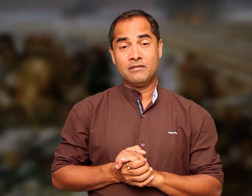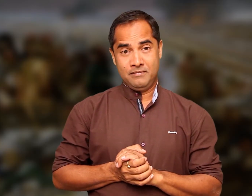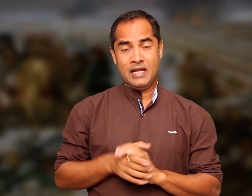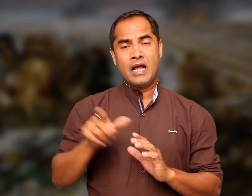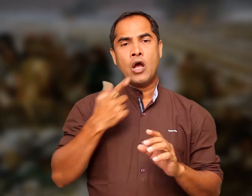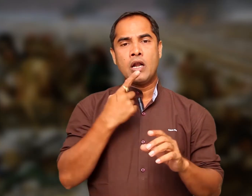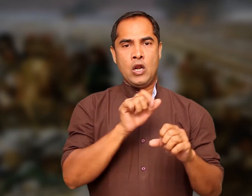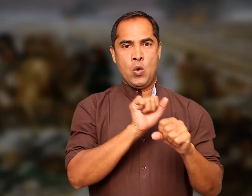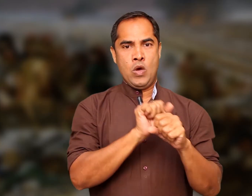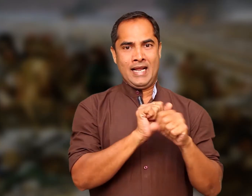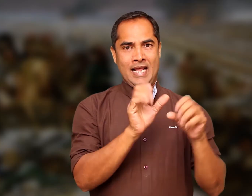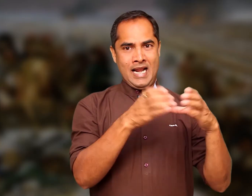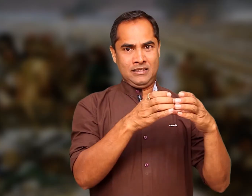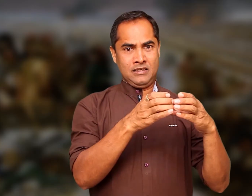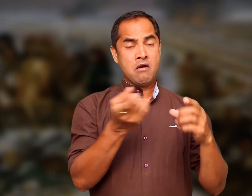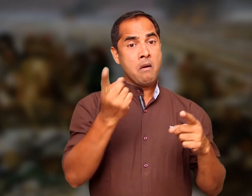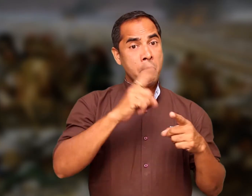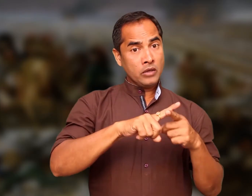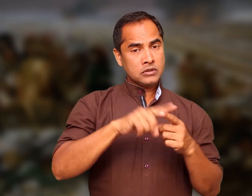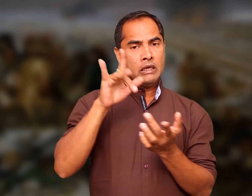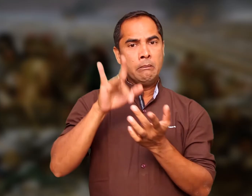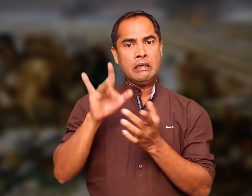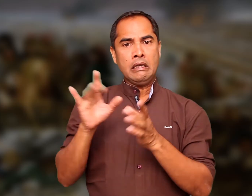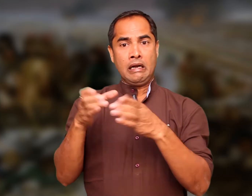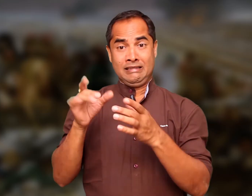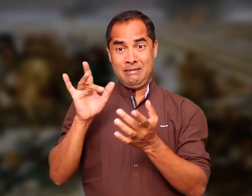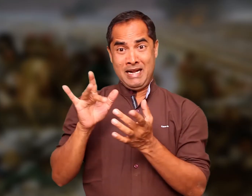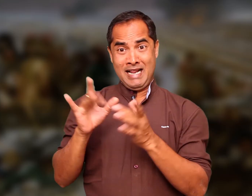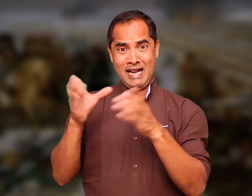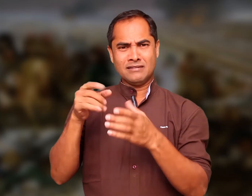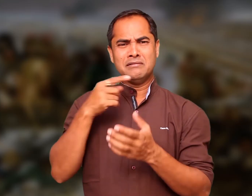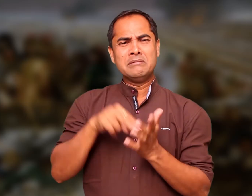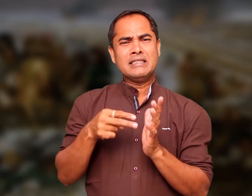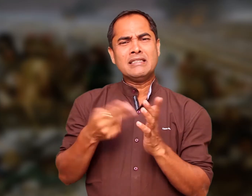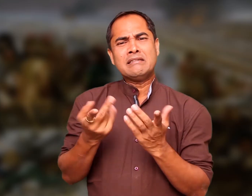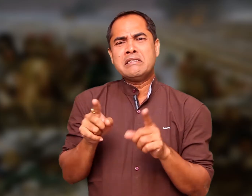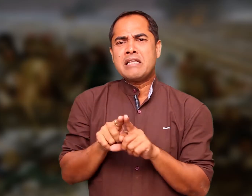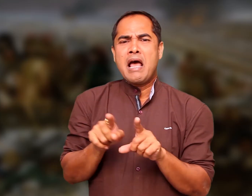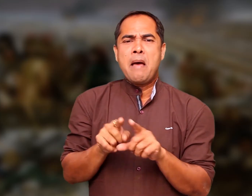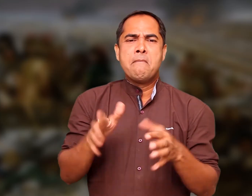A working class population and a middle class which was composed of